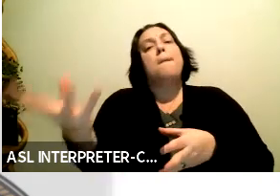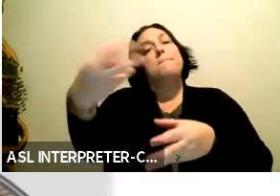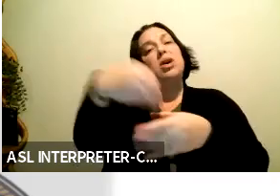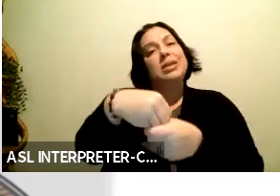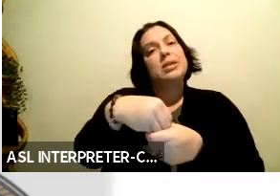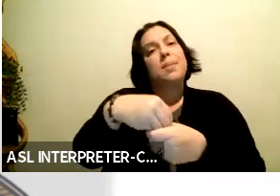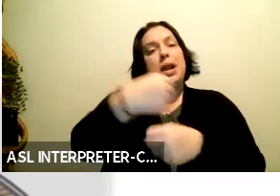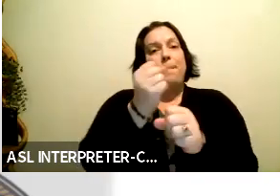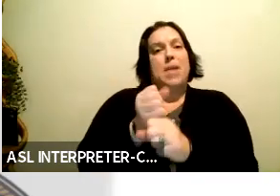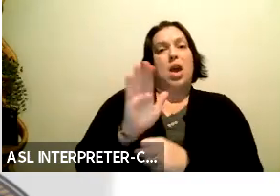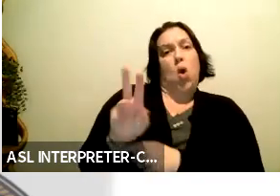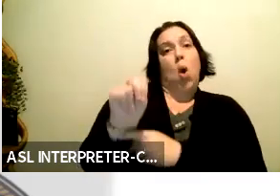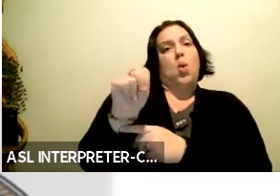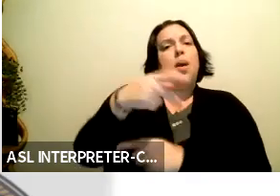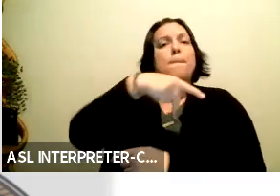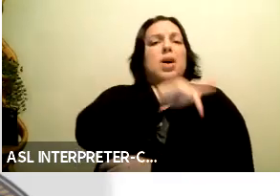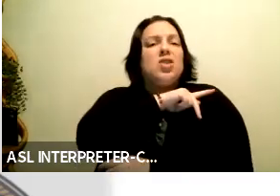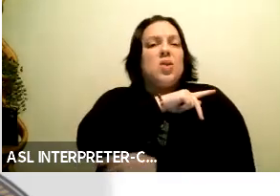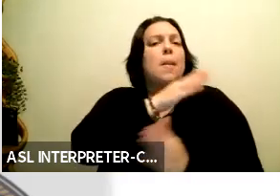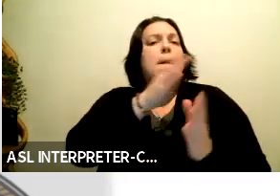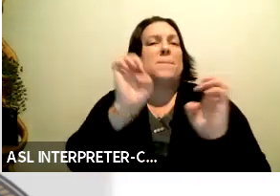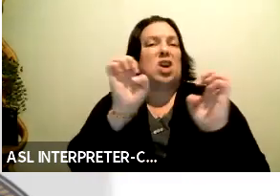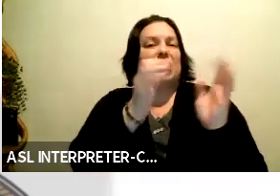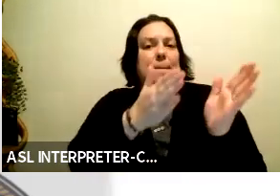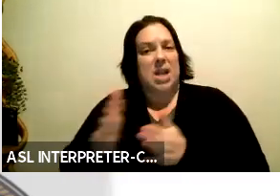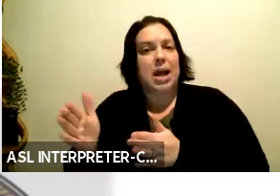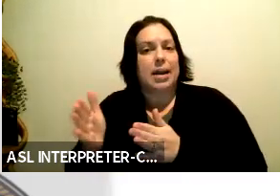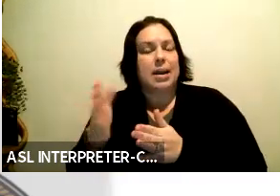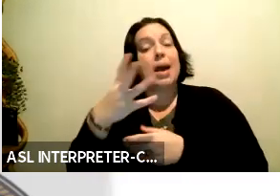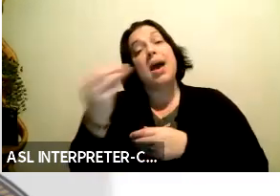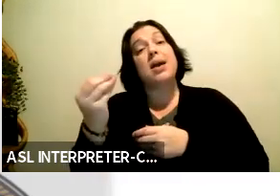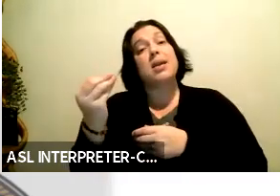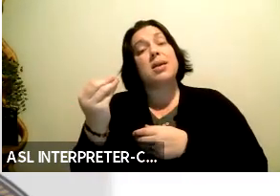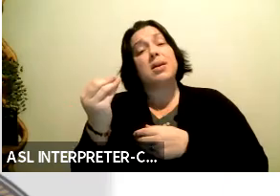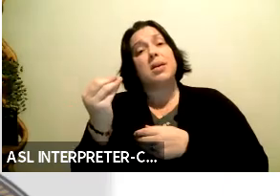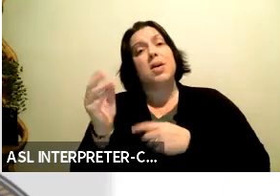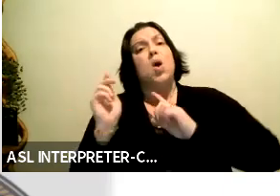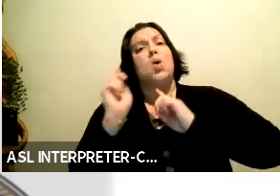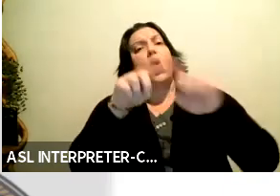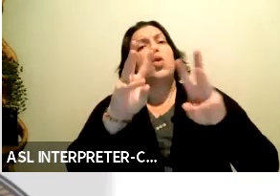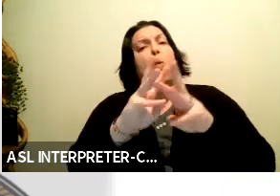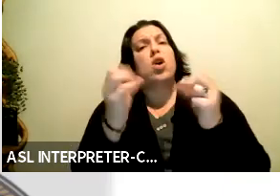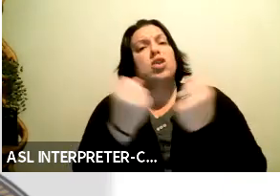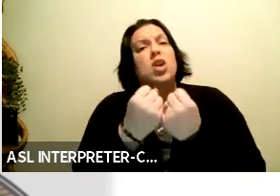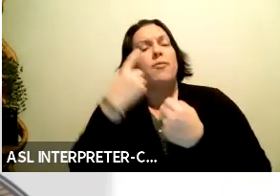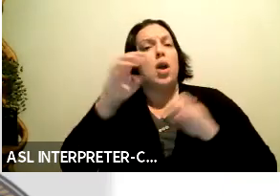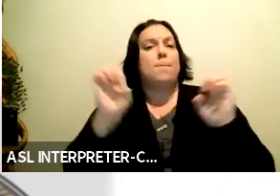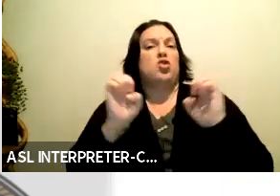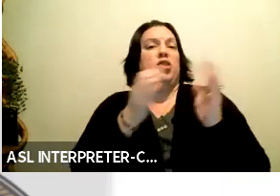own personal emergency plan and emergency and also attend emergency preparedness workshops. And